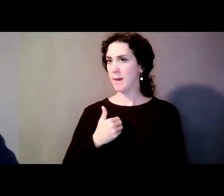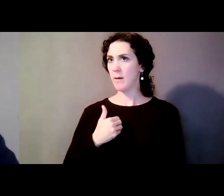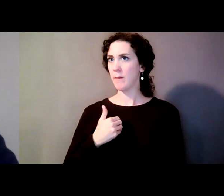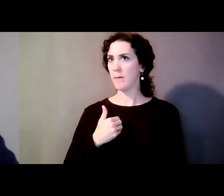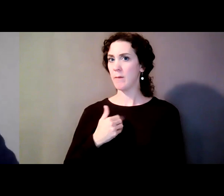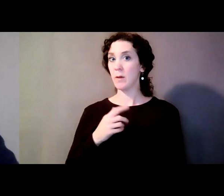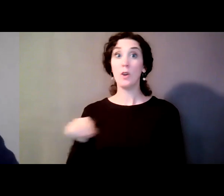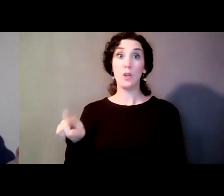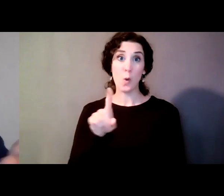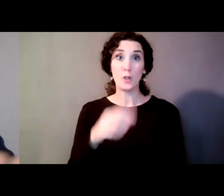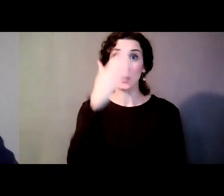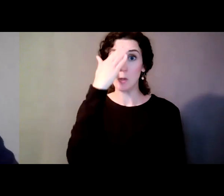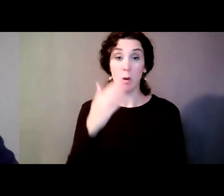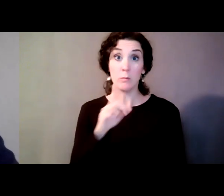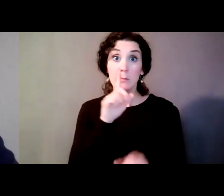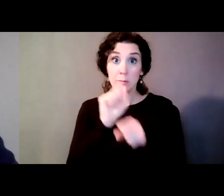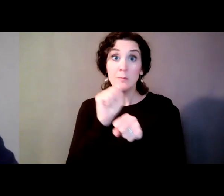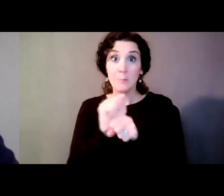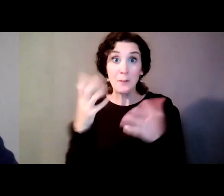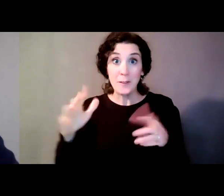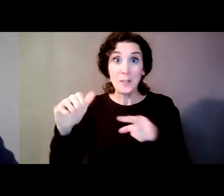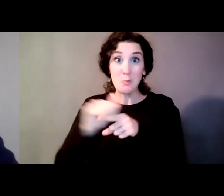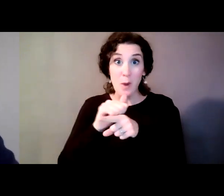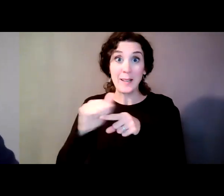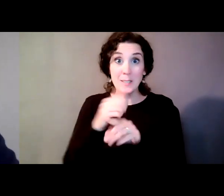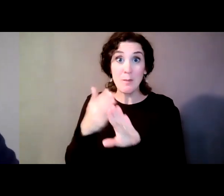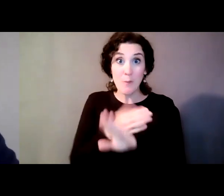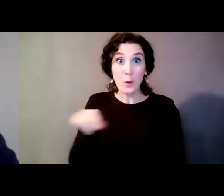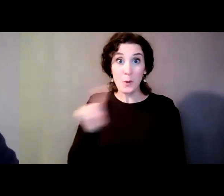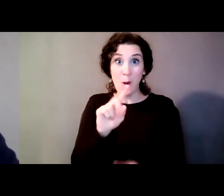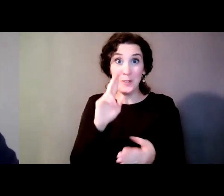you all should know that we did rehearse this before you came on.